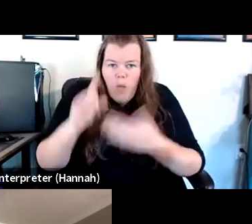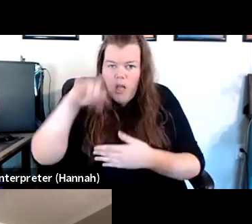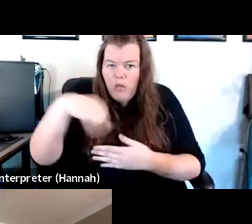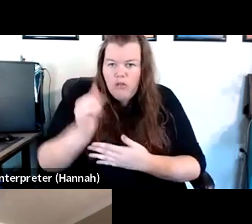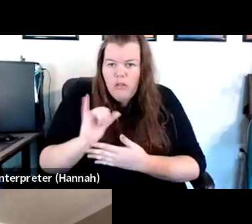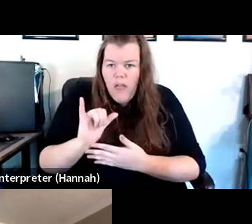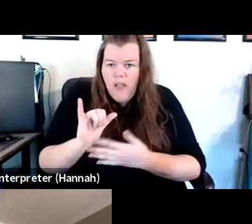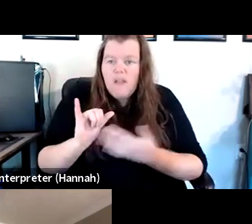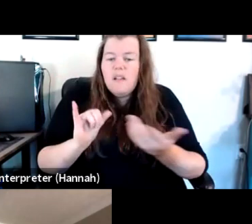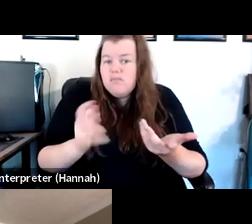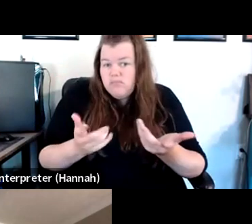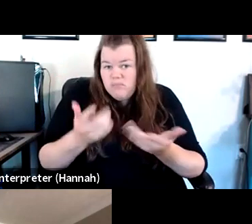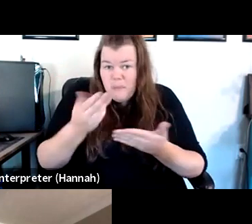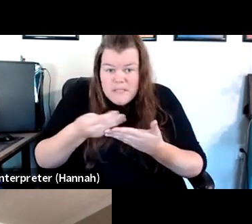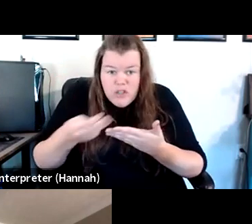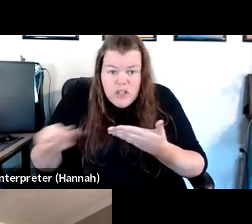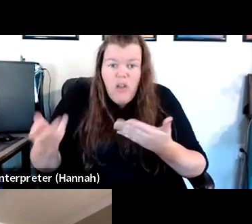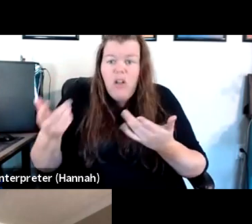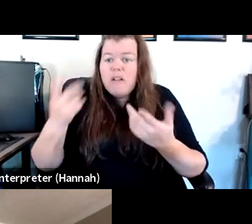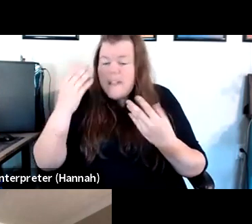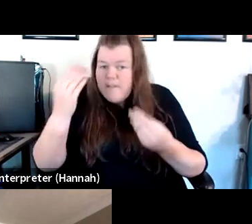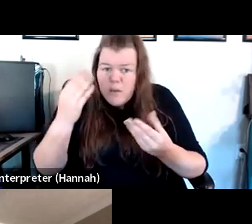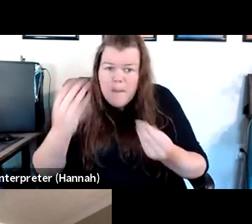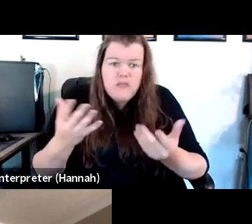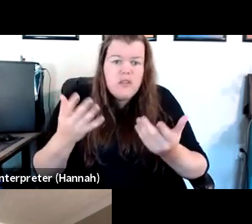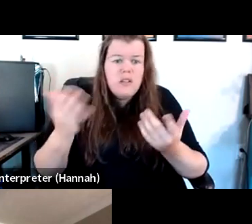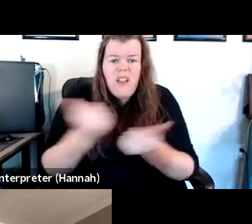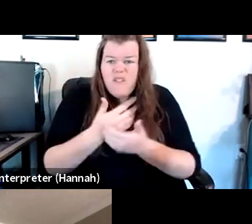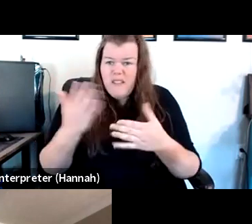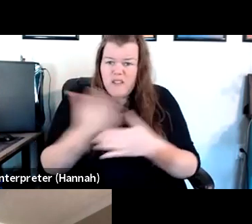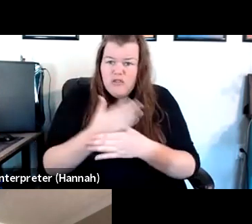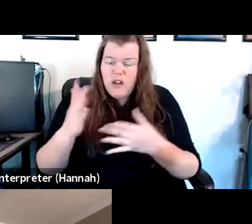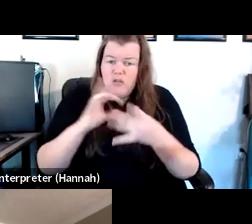and sort of all the materials and information that's being shared related to the plan and what